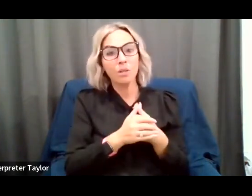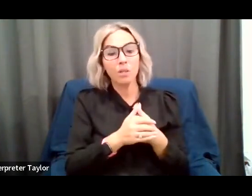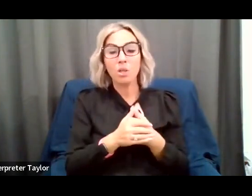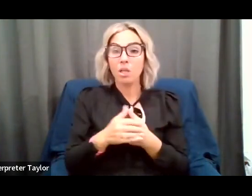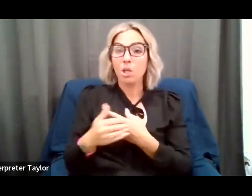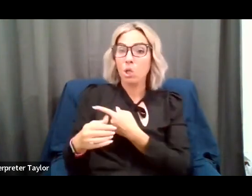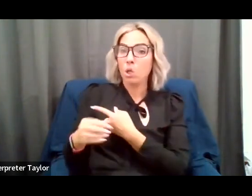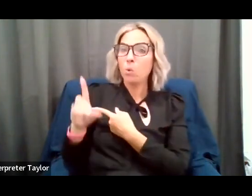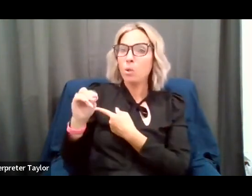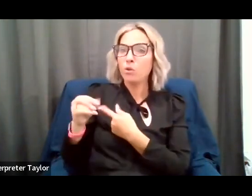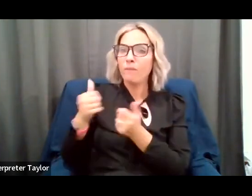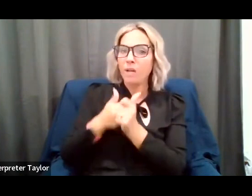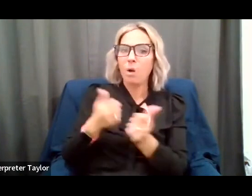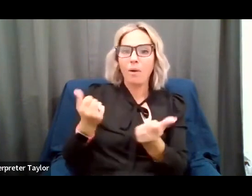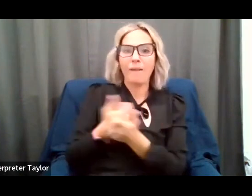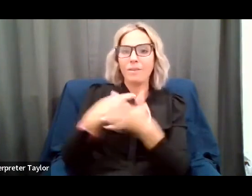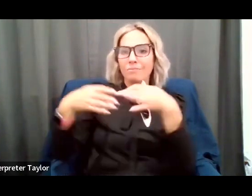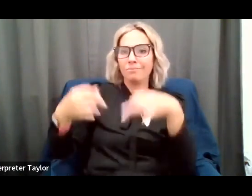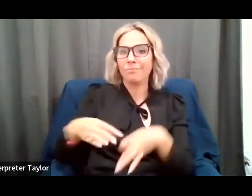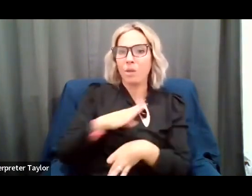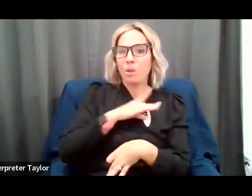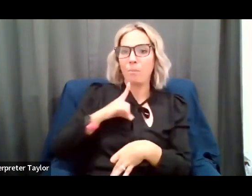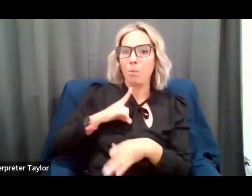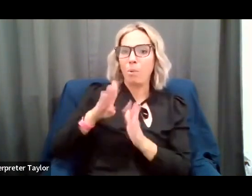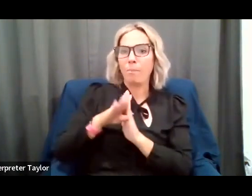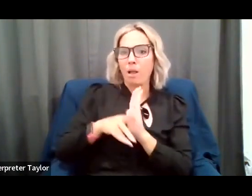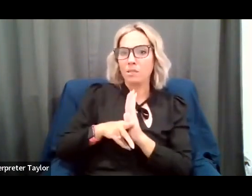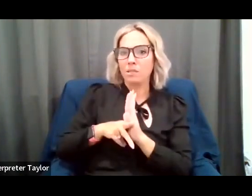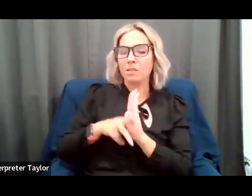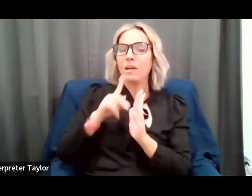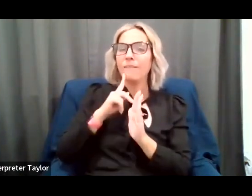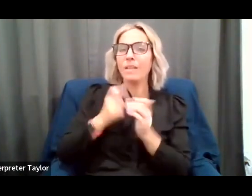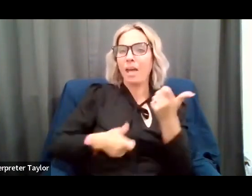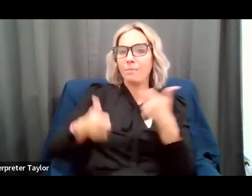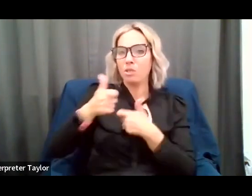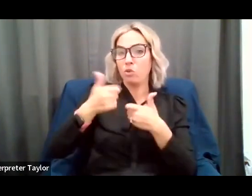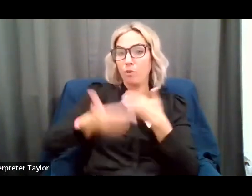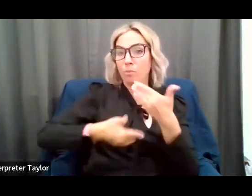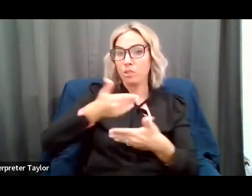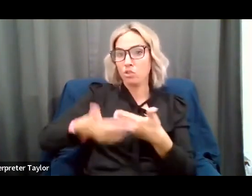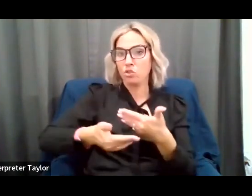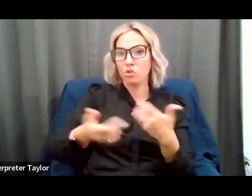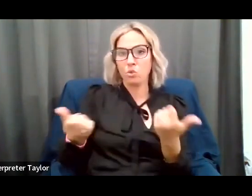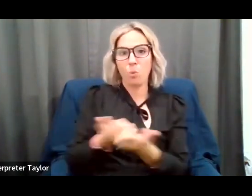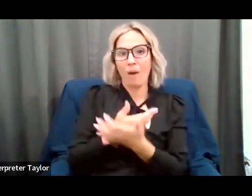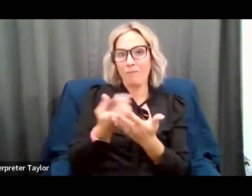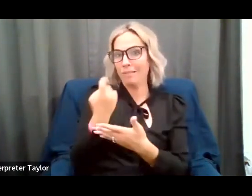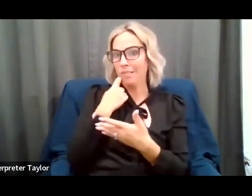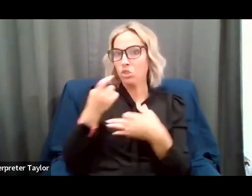All of this is laid out in the Board Policy and the Administrative Procedures. And so all of the things that Angie is describing tell